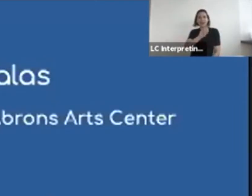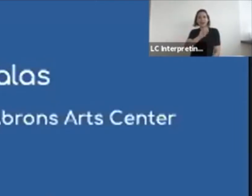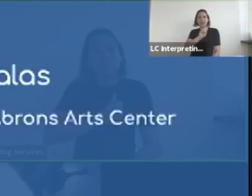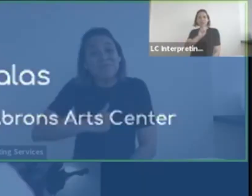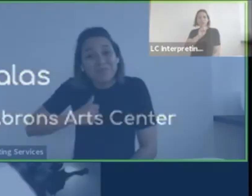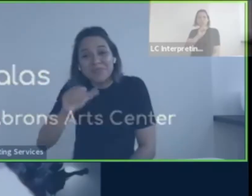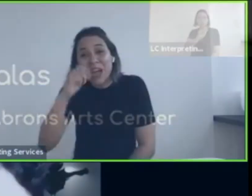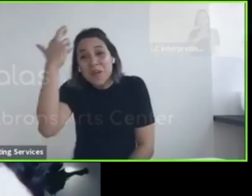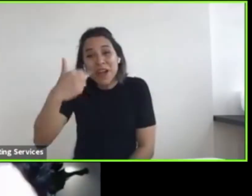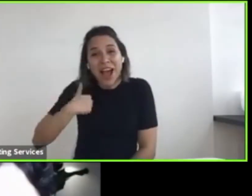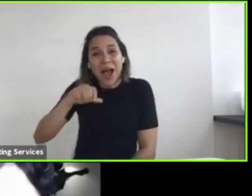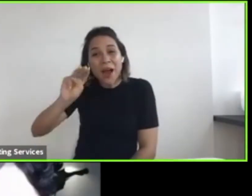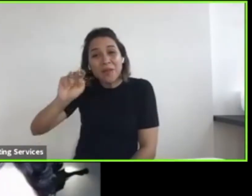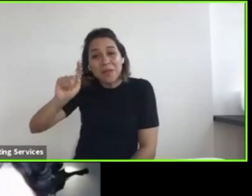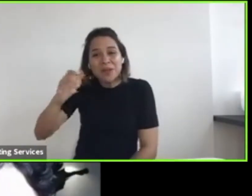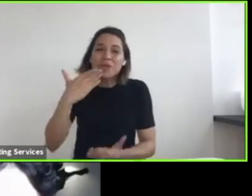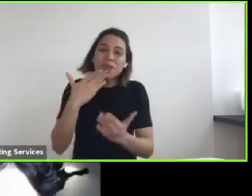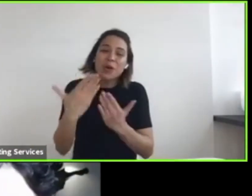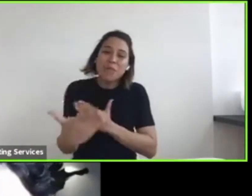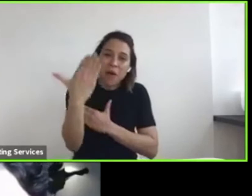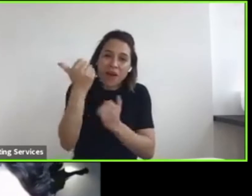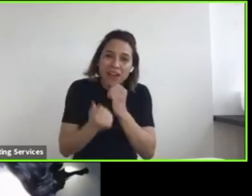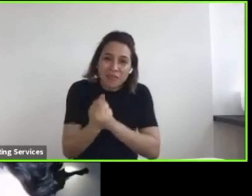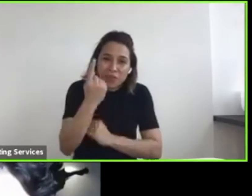GOOD MORNING EVERYONE, MY NAME IS ALI ROSA-SALAS AND